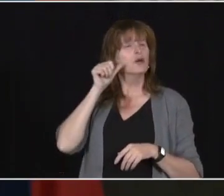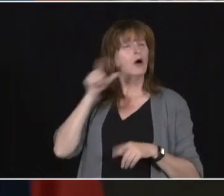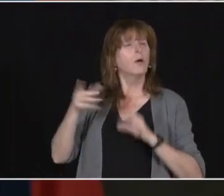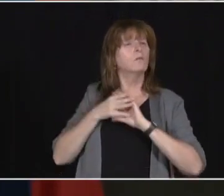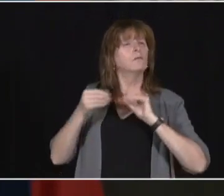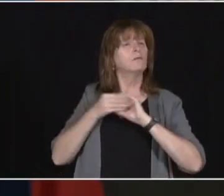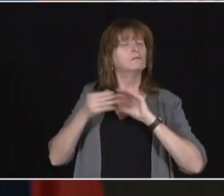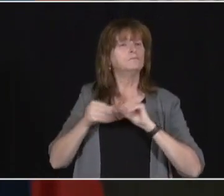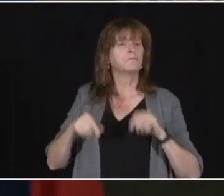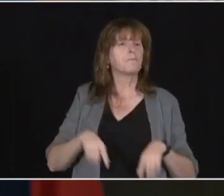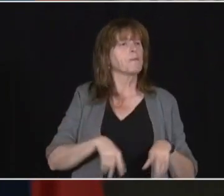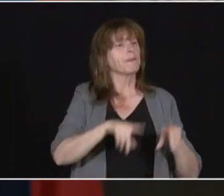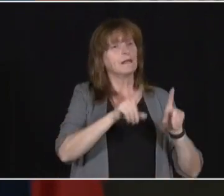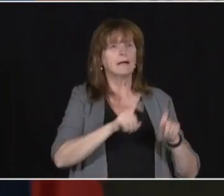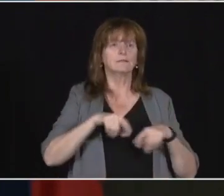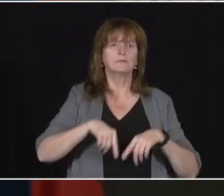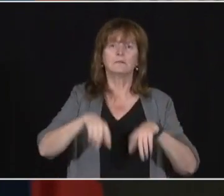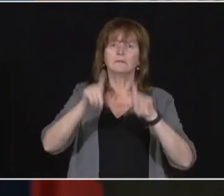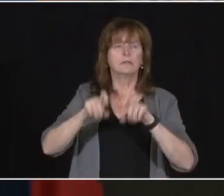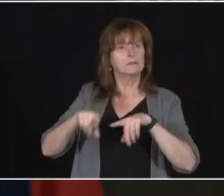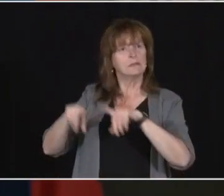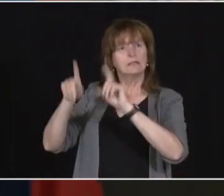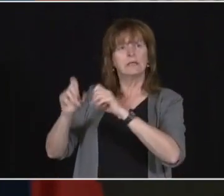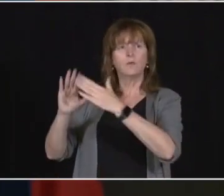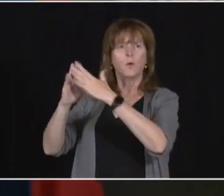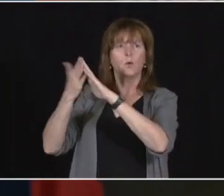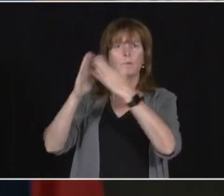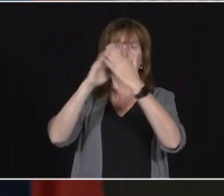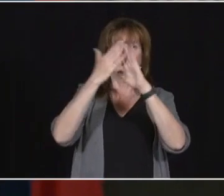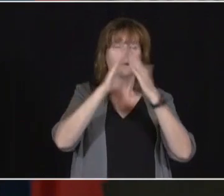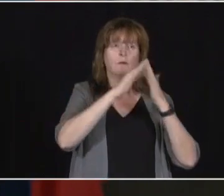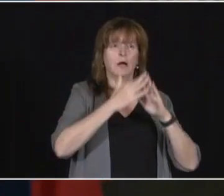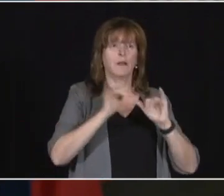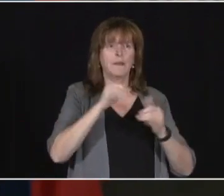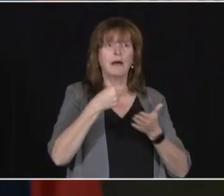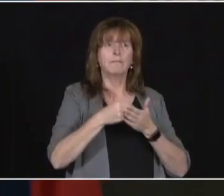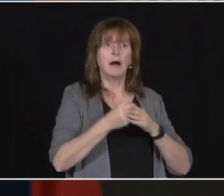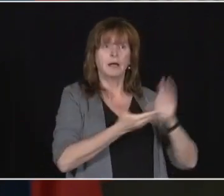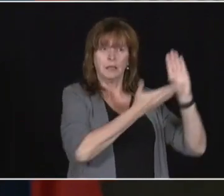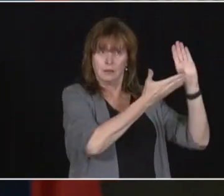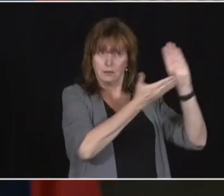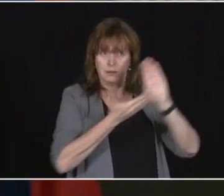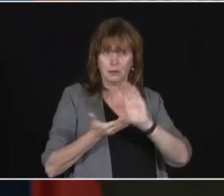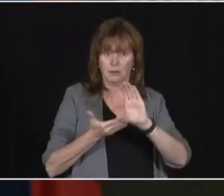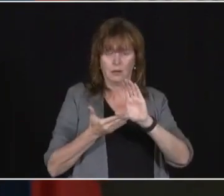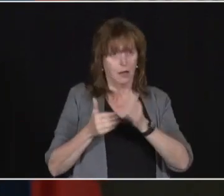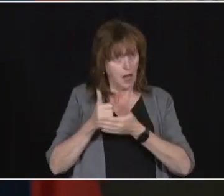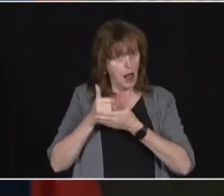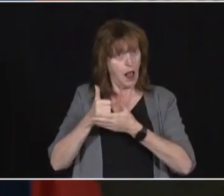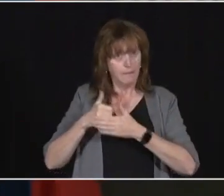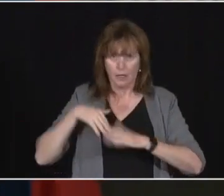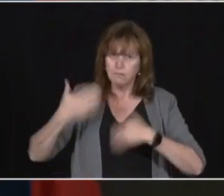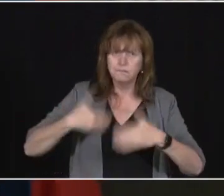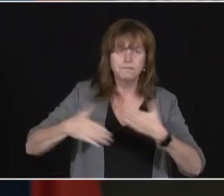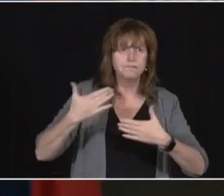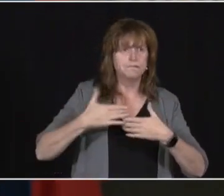Like you said about random testing in the community. Could we help take those hurdles down and make this happen faster? I had those other